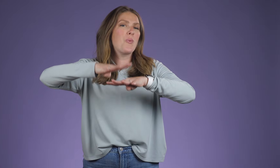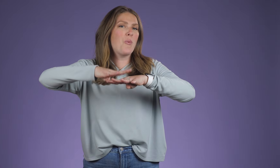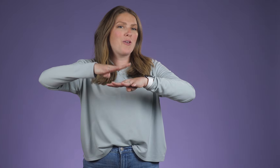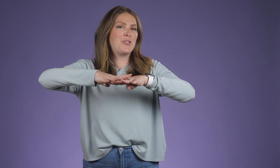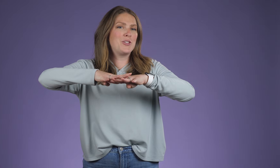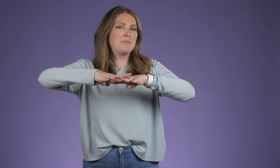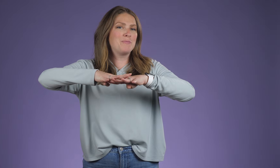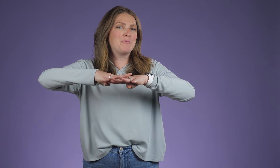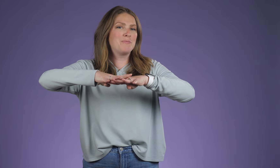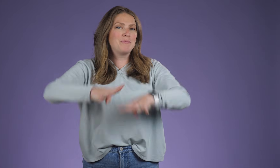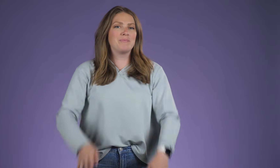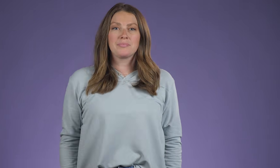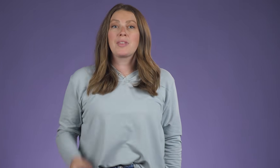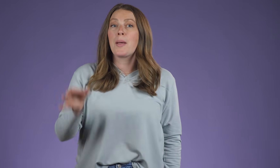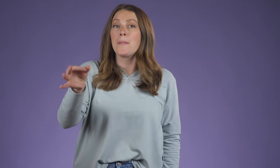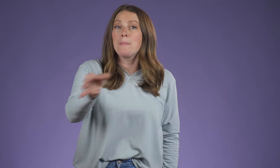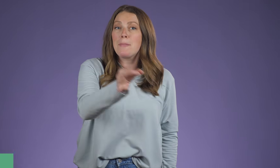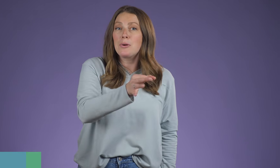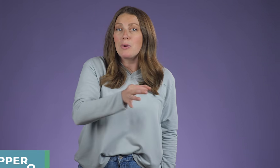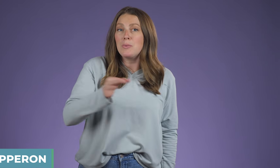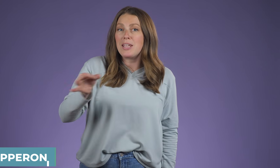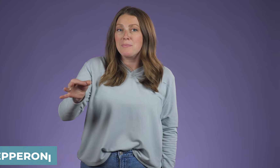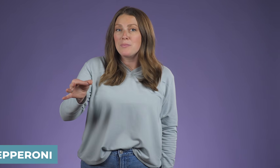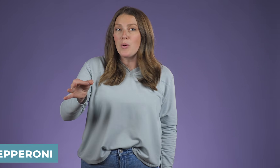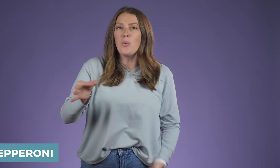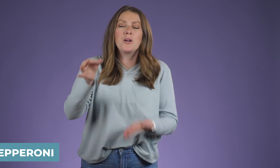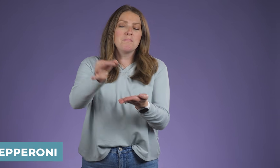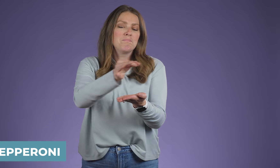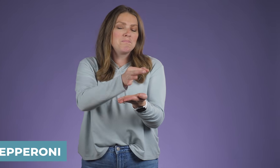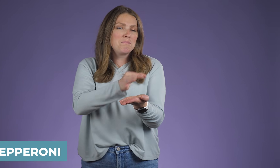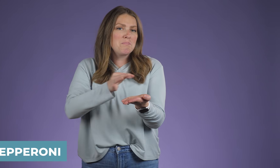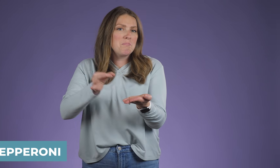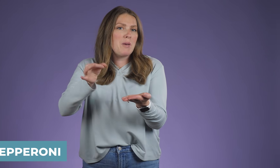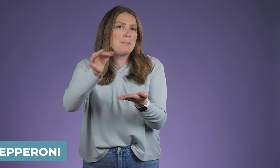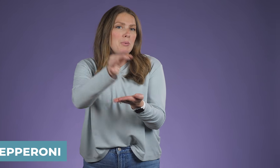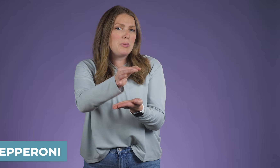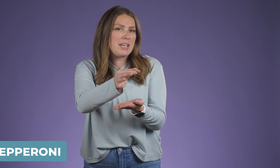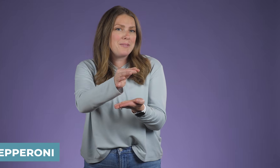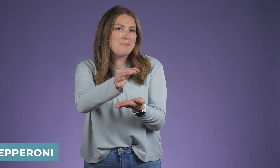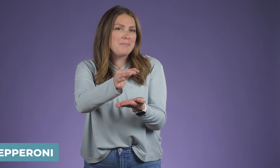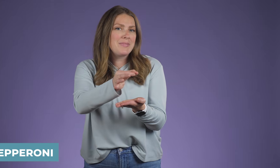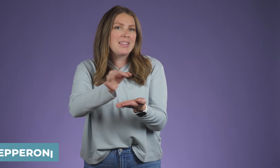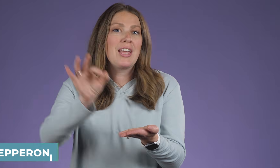Waffle Pepperoni or pepperoni.